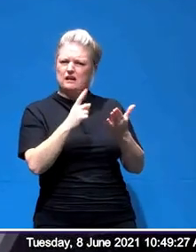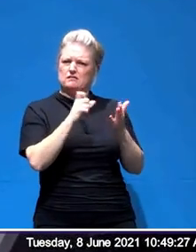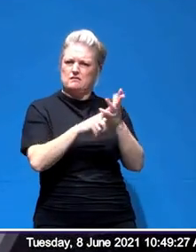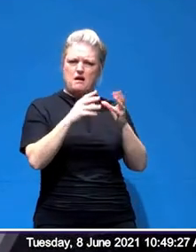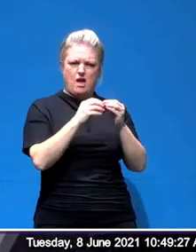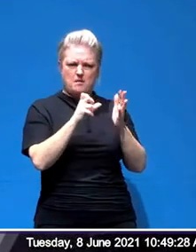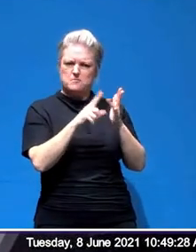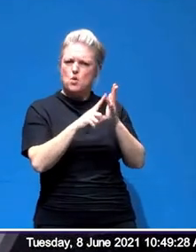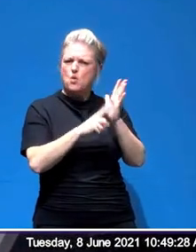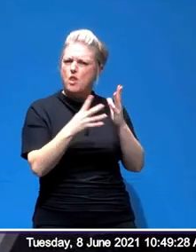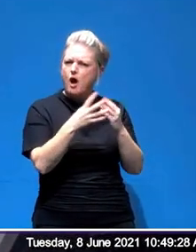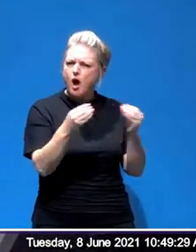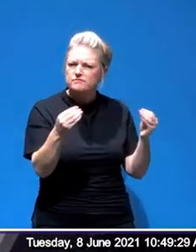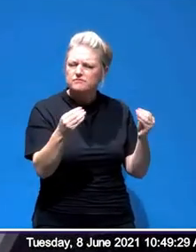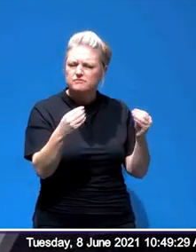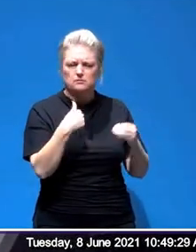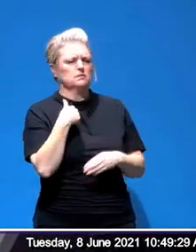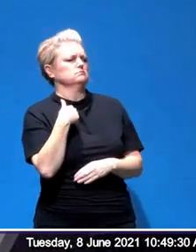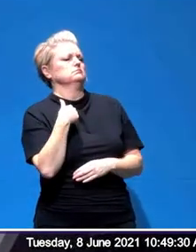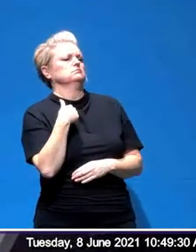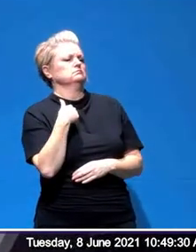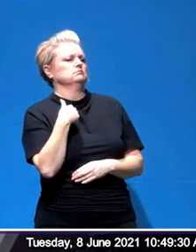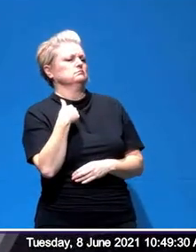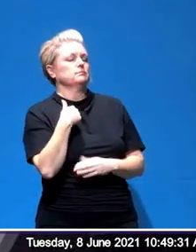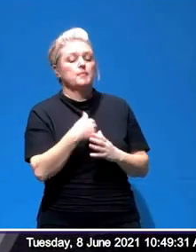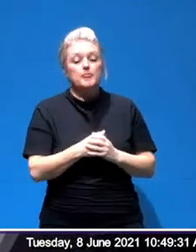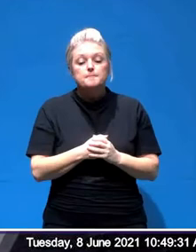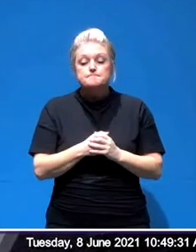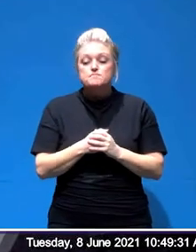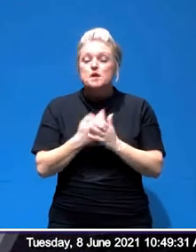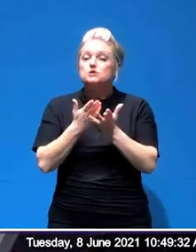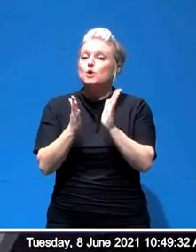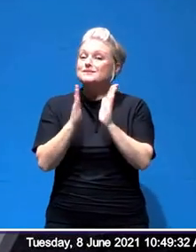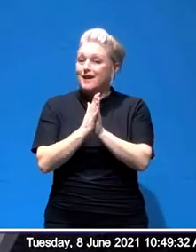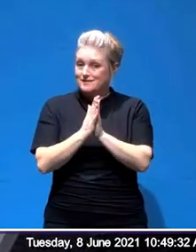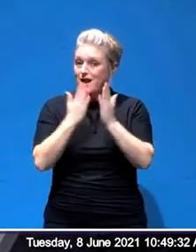On Sunday, 24 February, I emailed a staff member at Daniel's day option